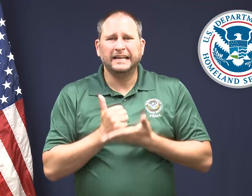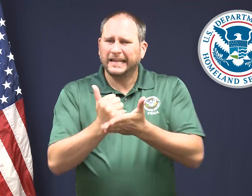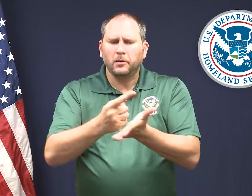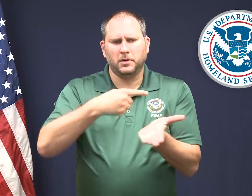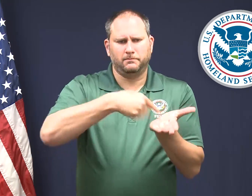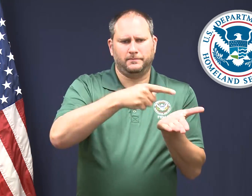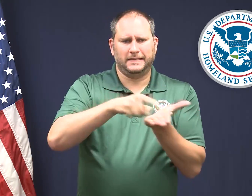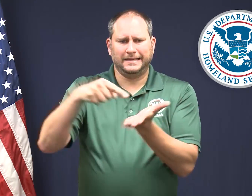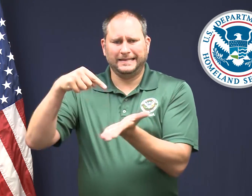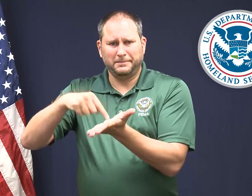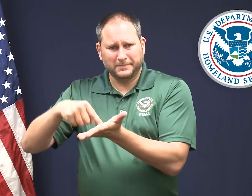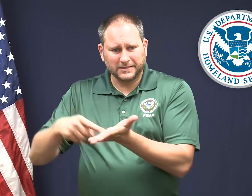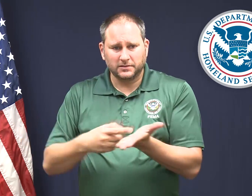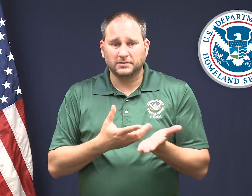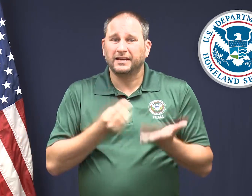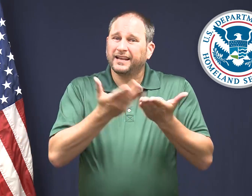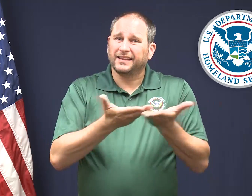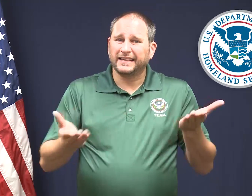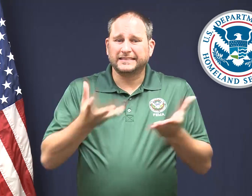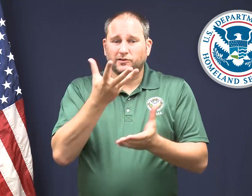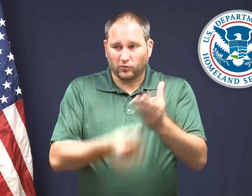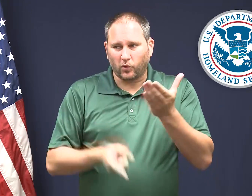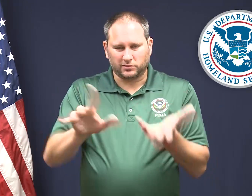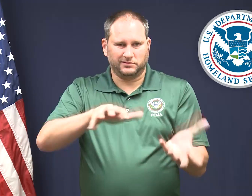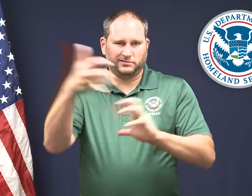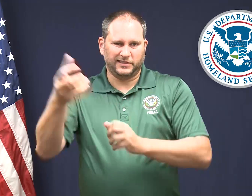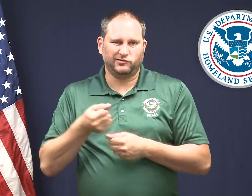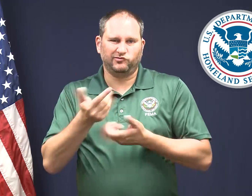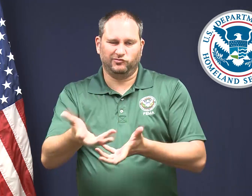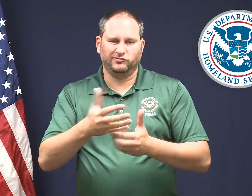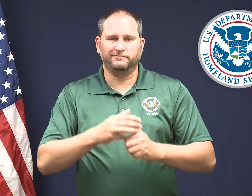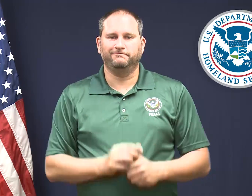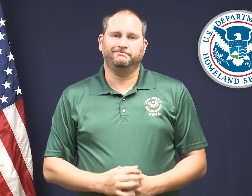to help meet working capital needs to help pay bills or replace business items lost in the disaster.